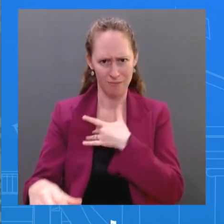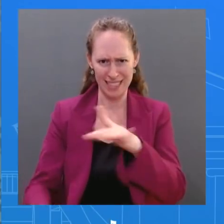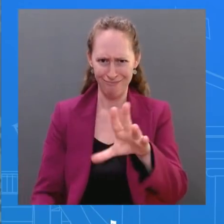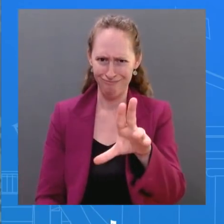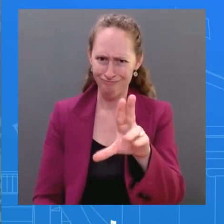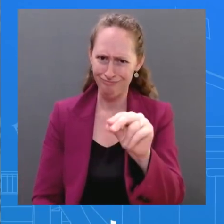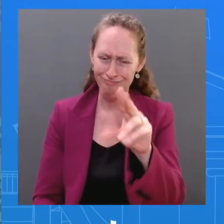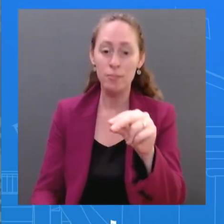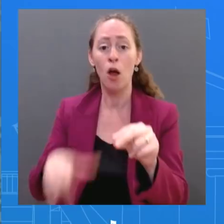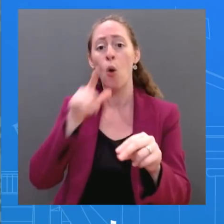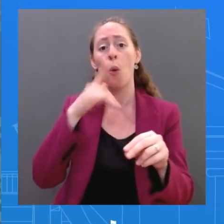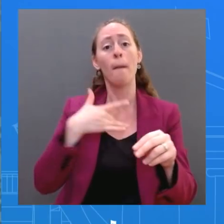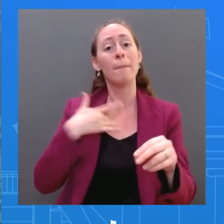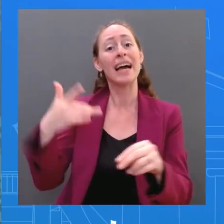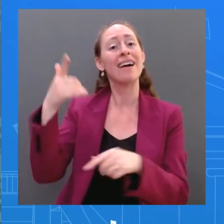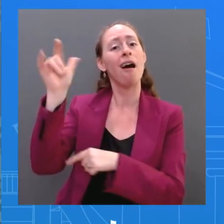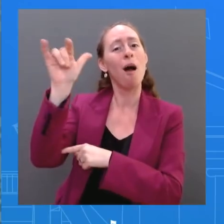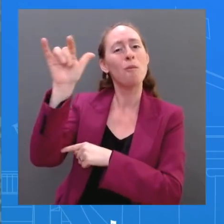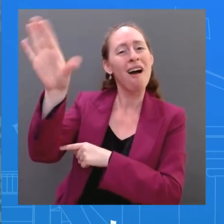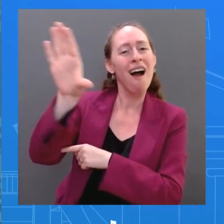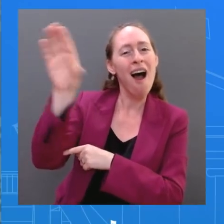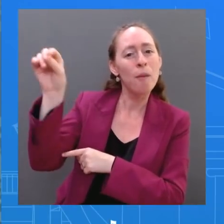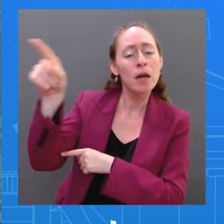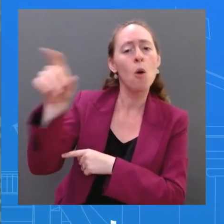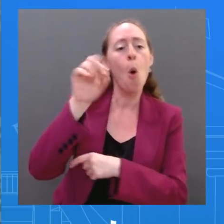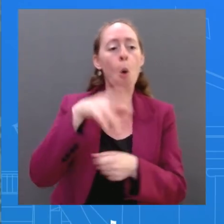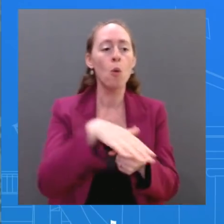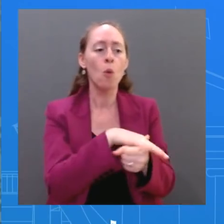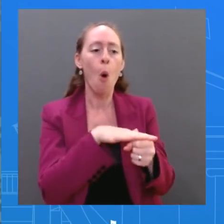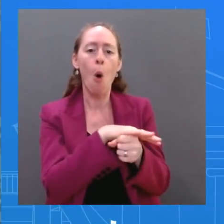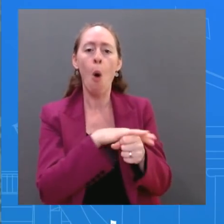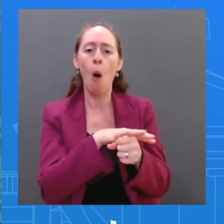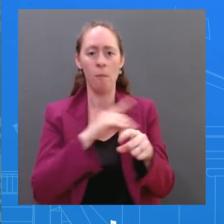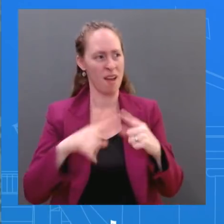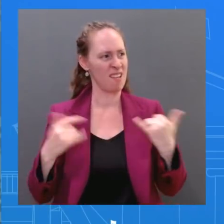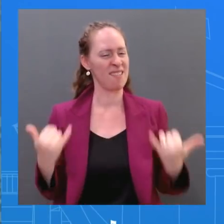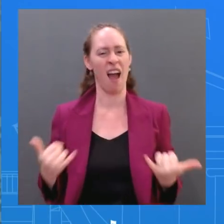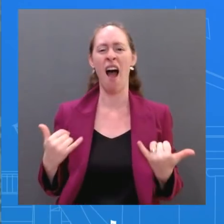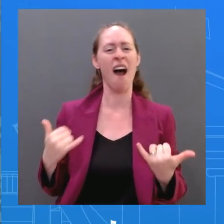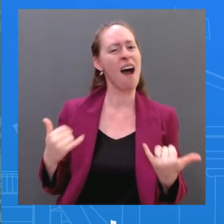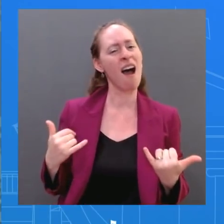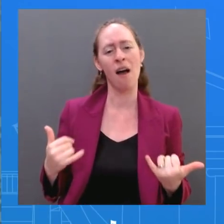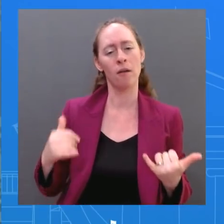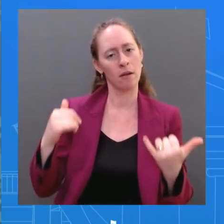we are able to step up and make these kinds of investments that will benefit traveling Americans.